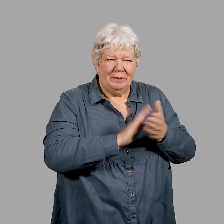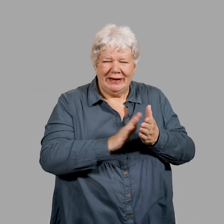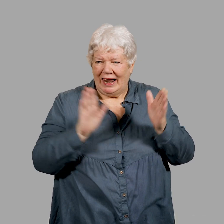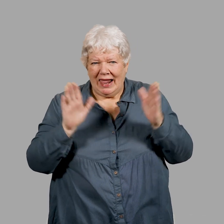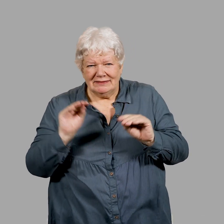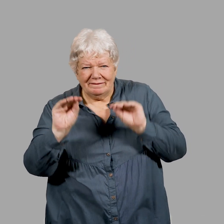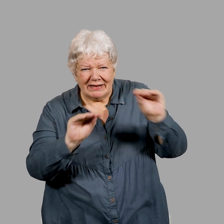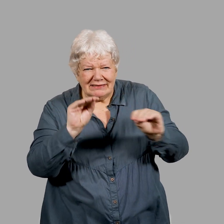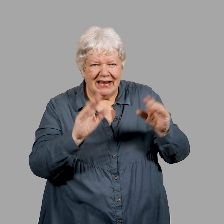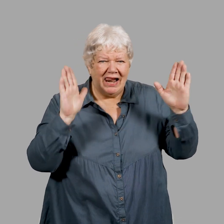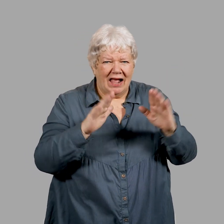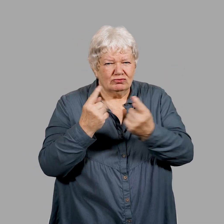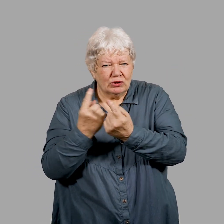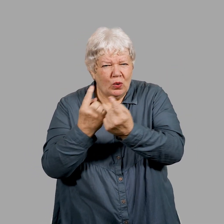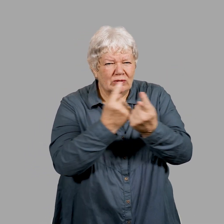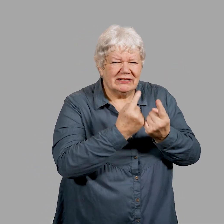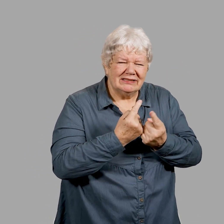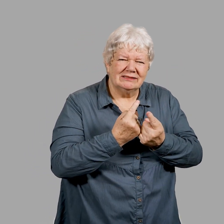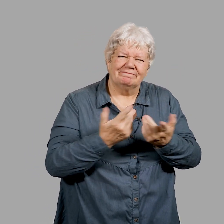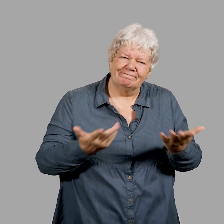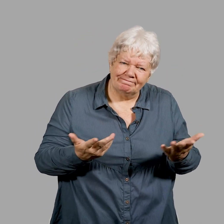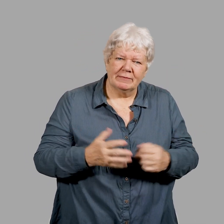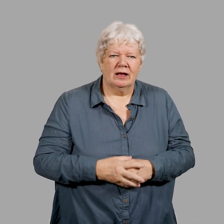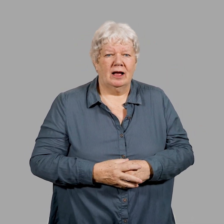resulting in reduced funding and less resources.